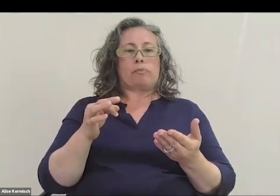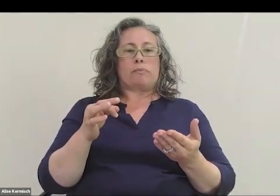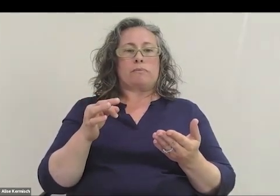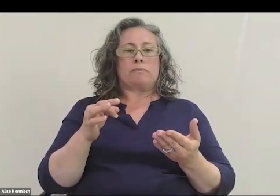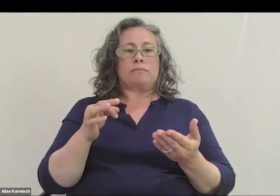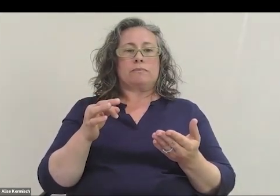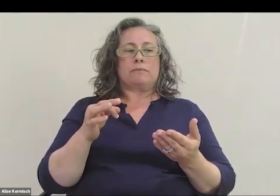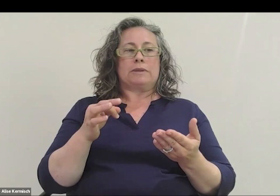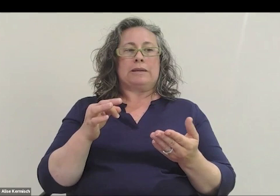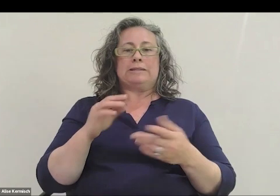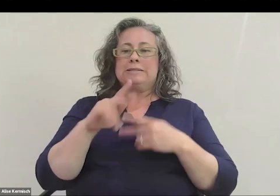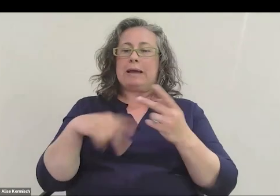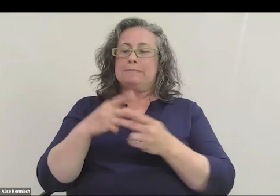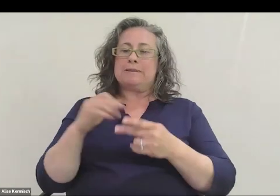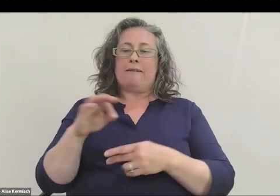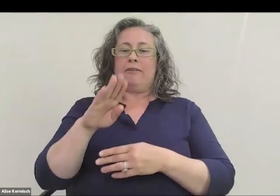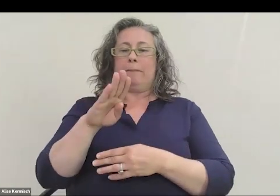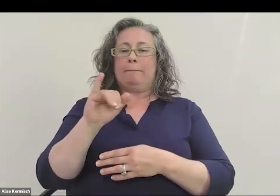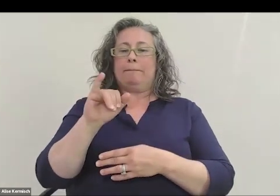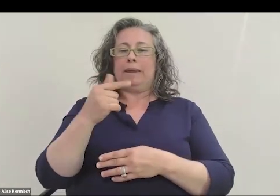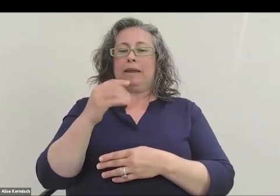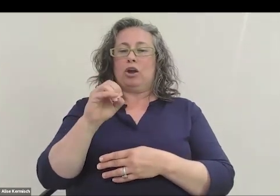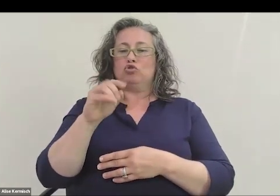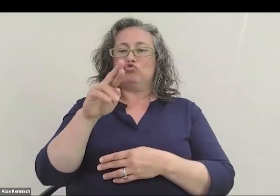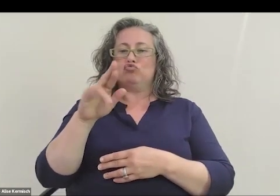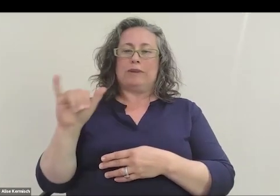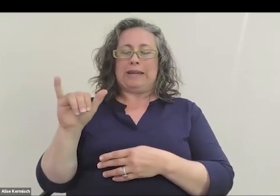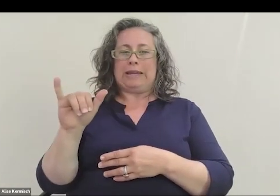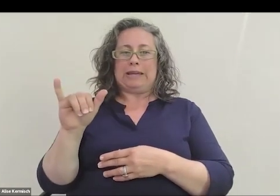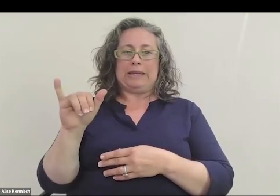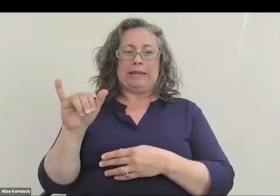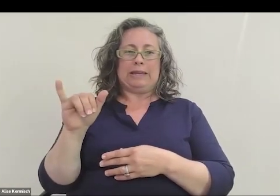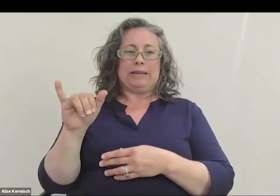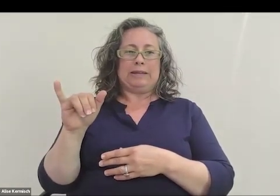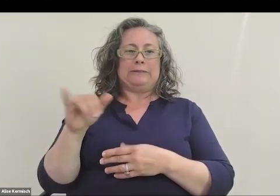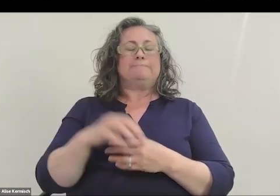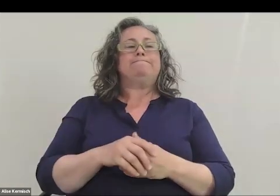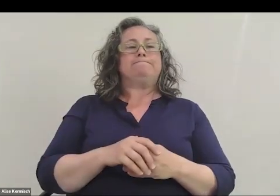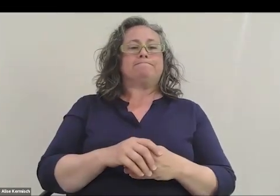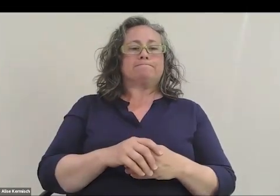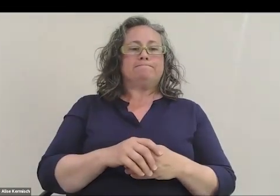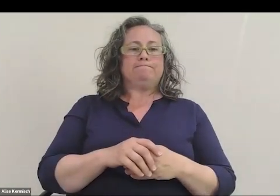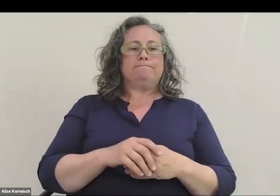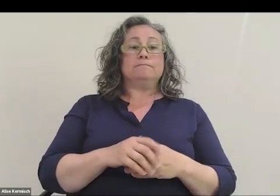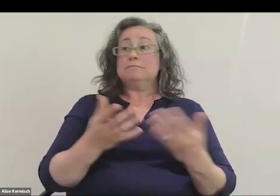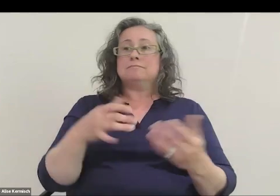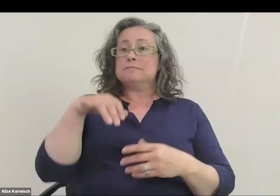of bigotry changed. I don't know how to put that. Yes, even now, our stories suck.